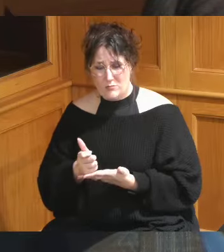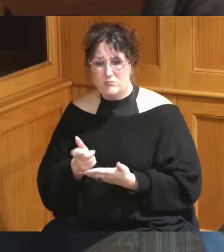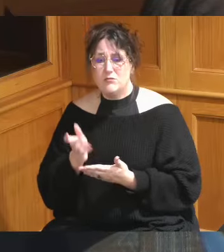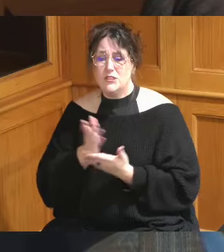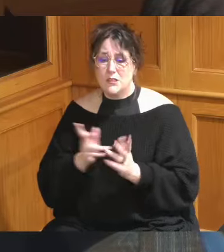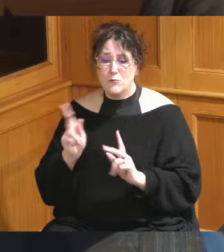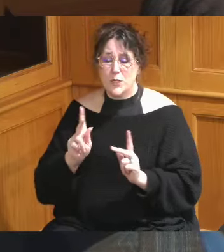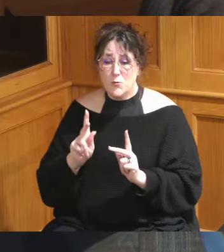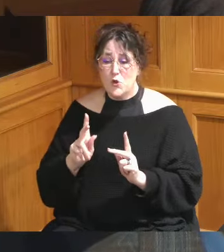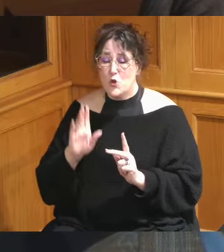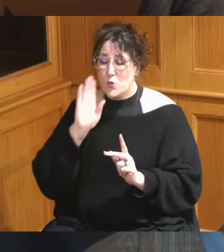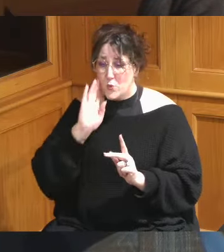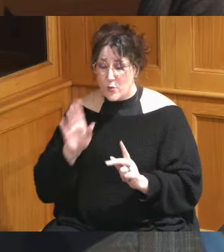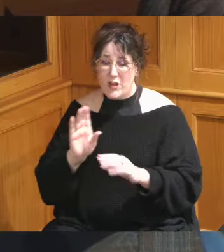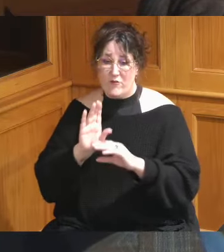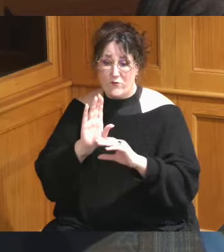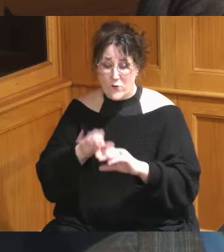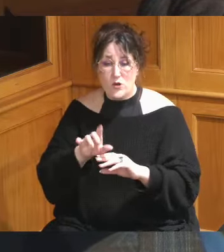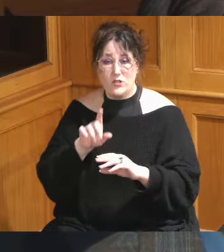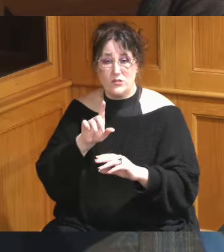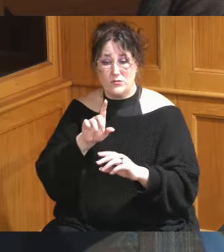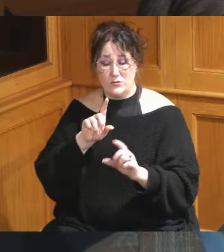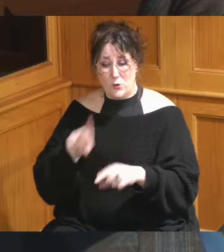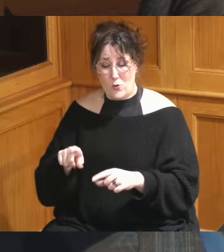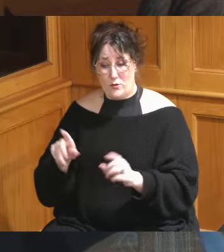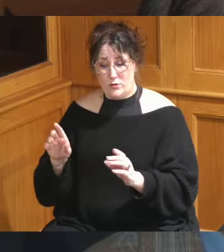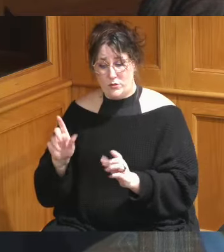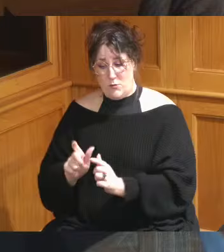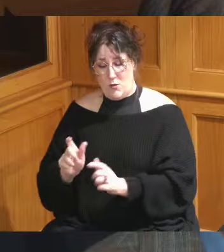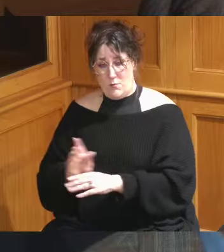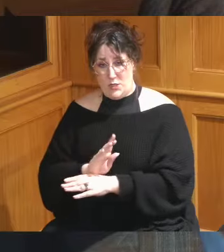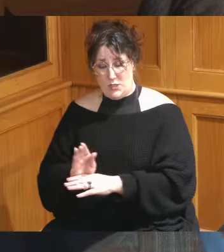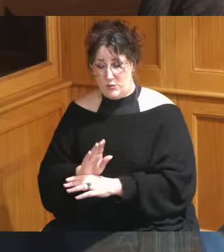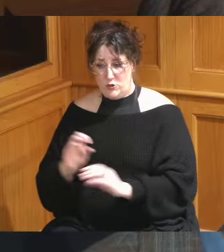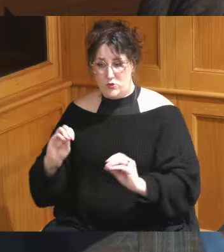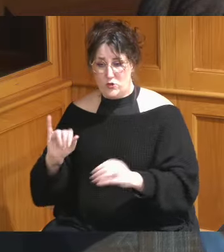to go into small business because they ain't got no job and they got to try to make some money.